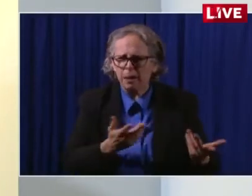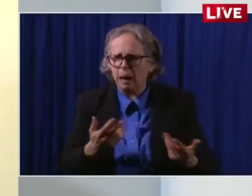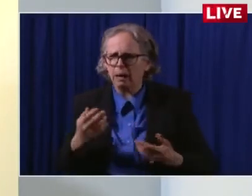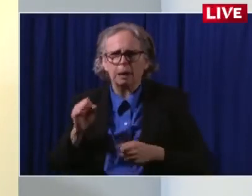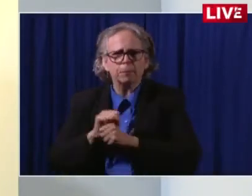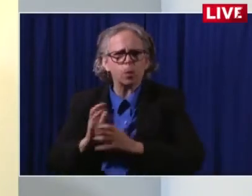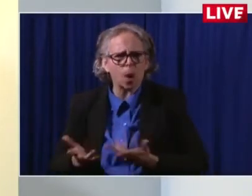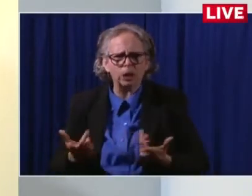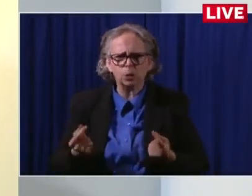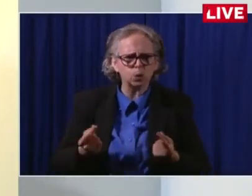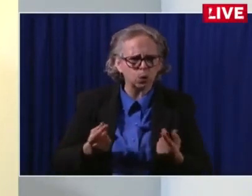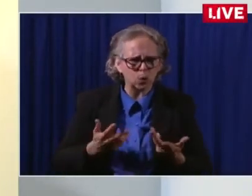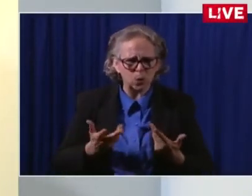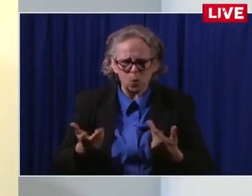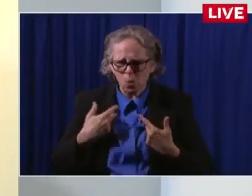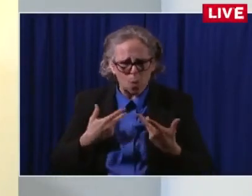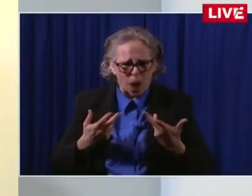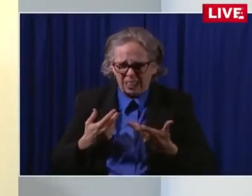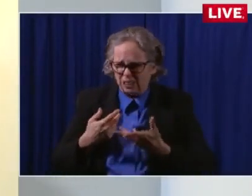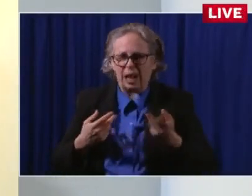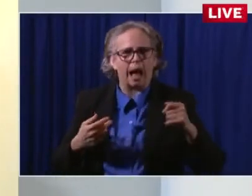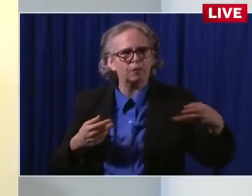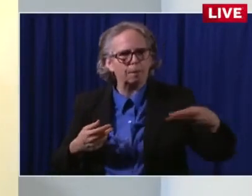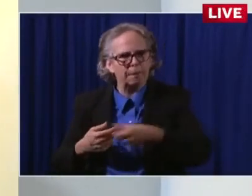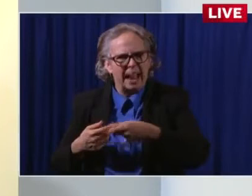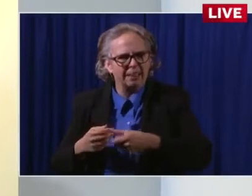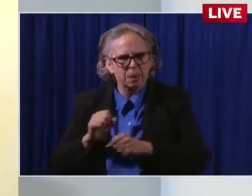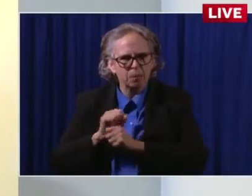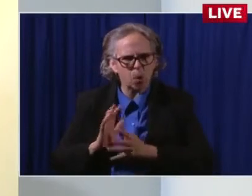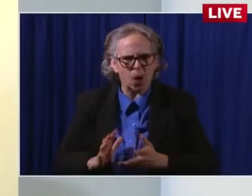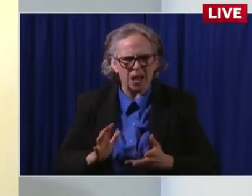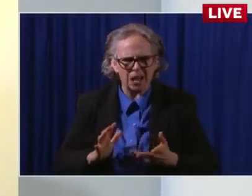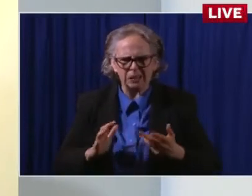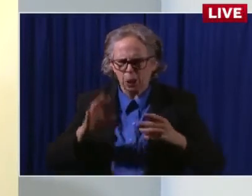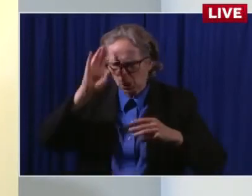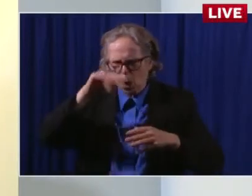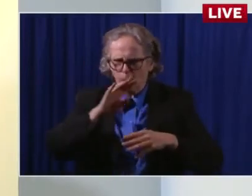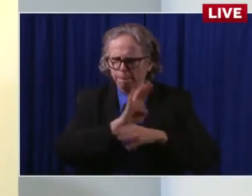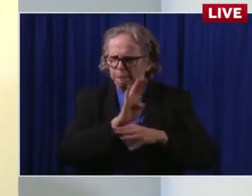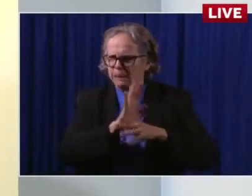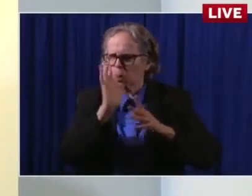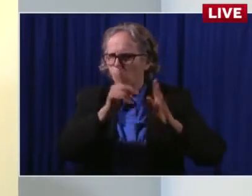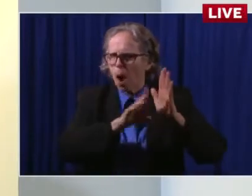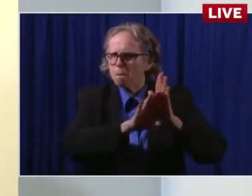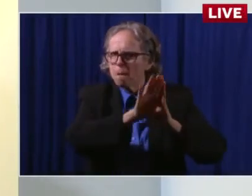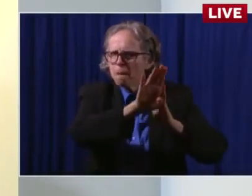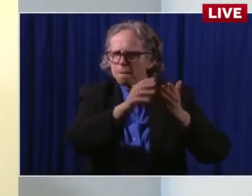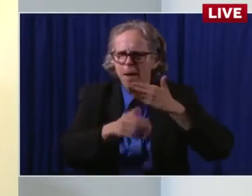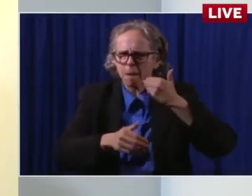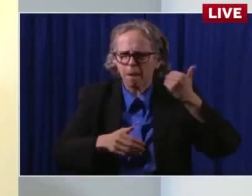JOB. YOU WANT TO RETAIN THEIR TALENT FOR WHEN THE ECONOMY.